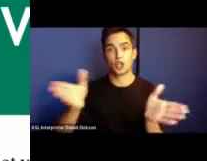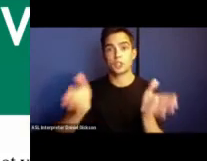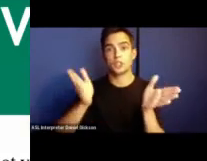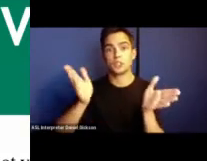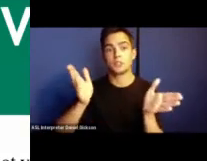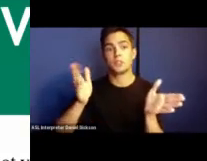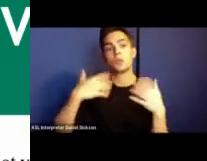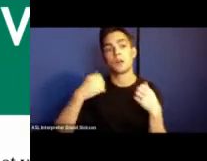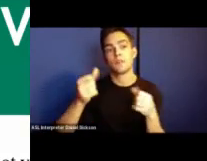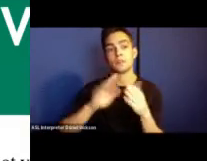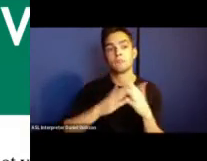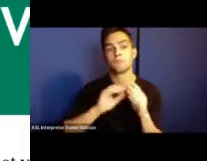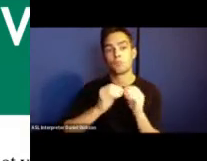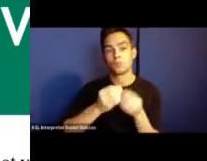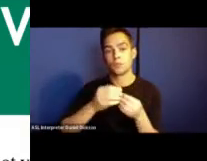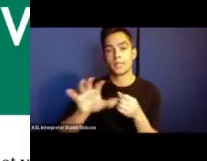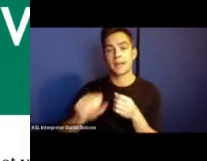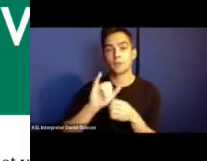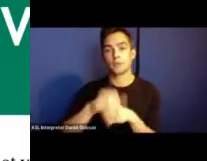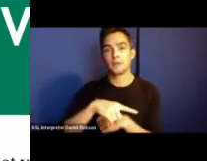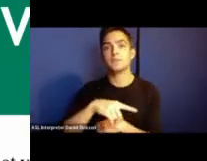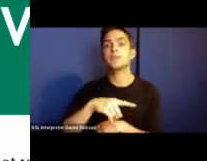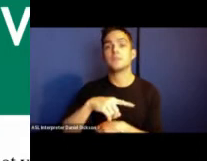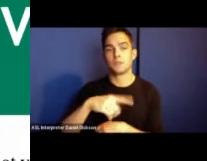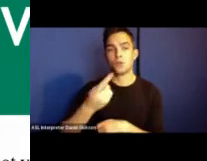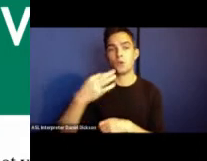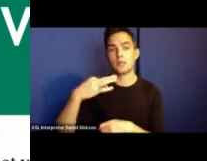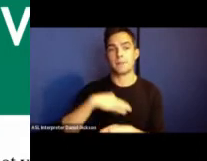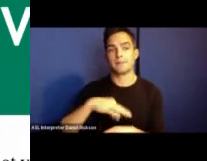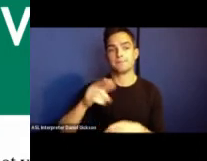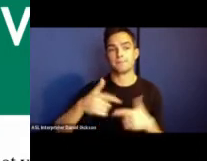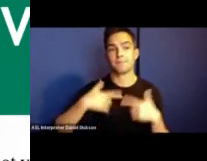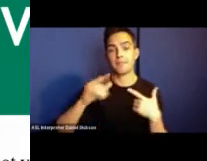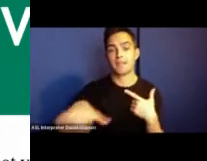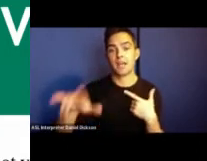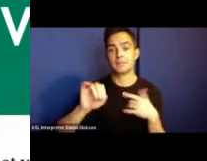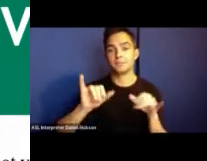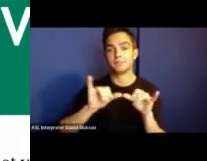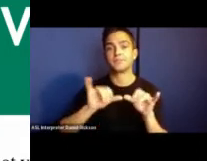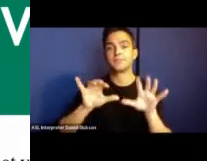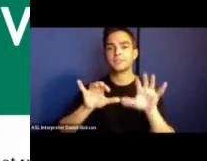community organizations to capture. One of the benefits of the lifestyle scale is is capturing general social